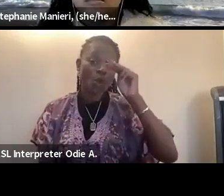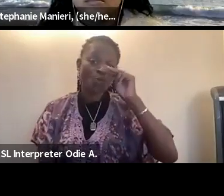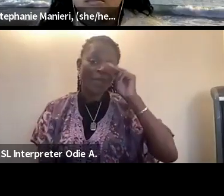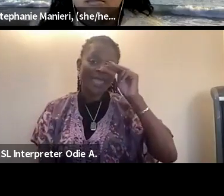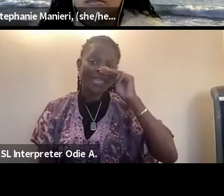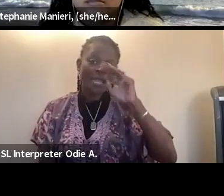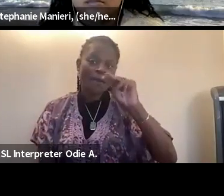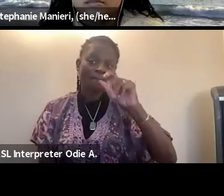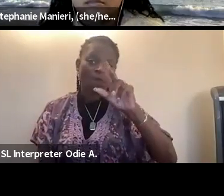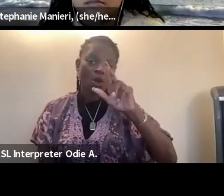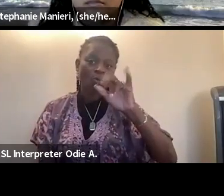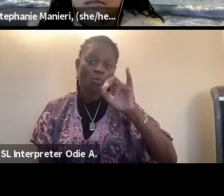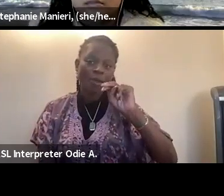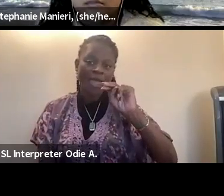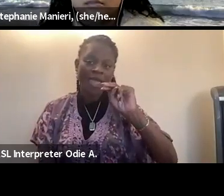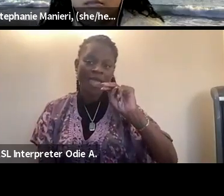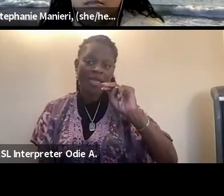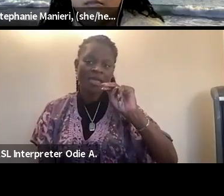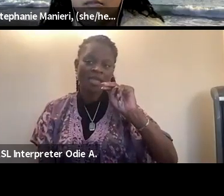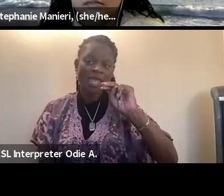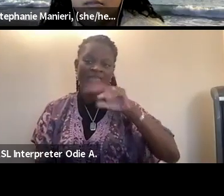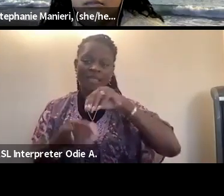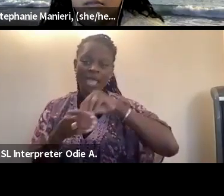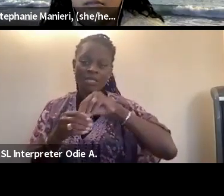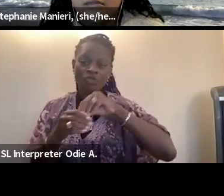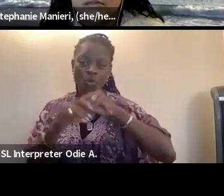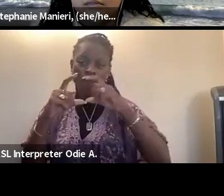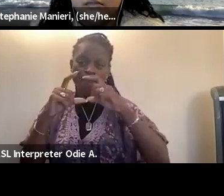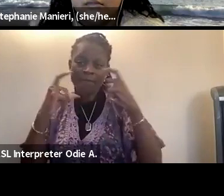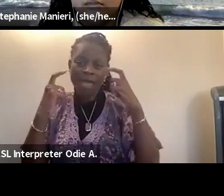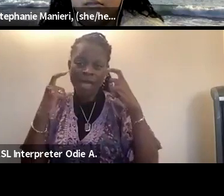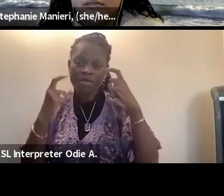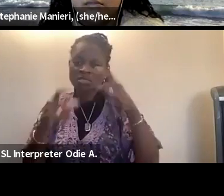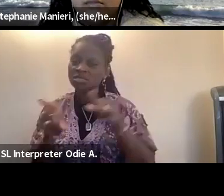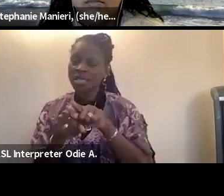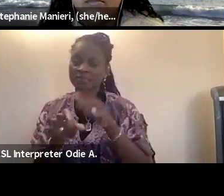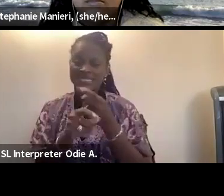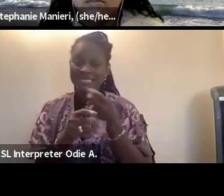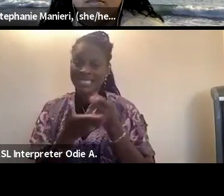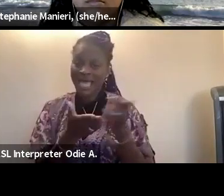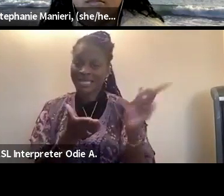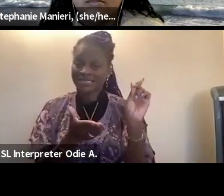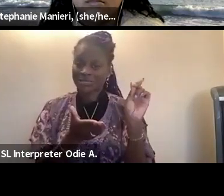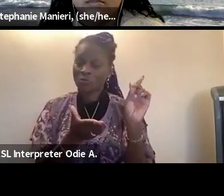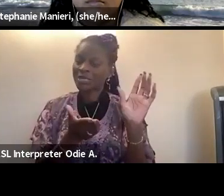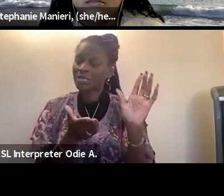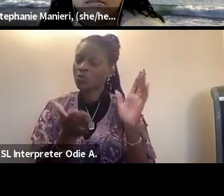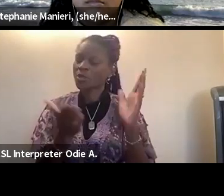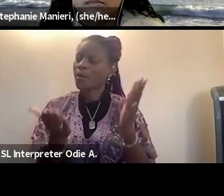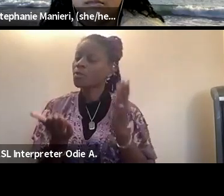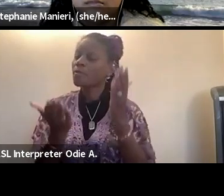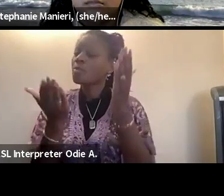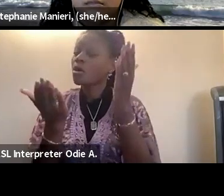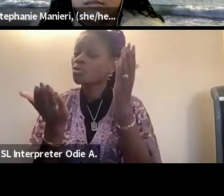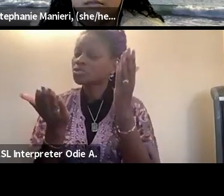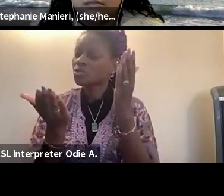the indoor masking mandate that was released last week, we are proposing or not, we're going to put out